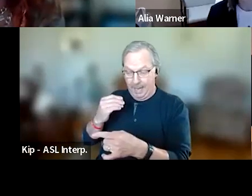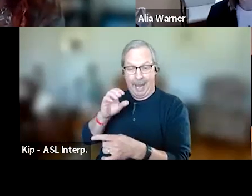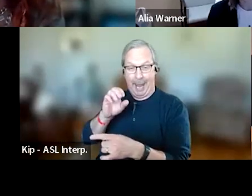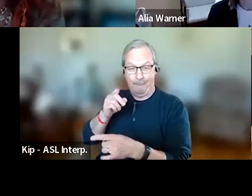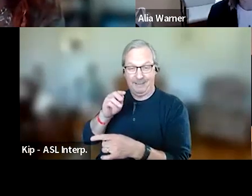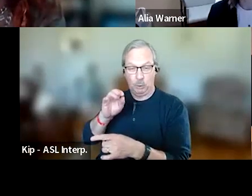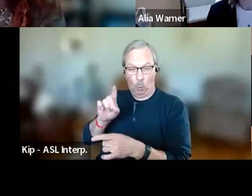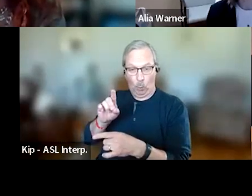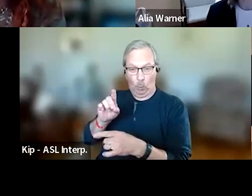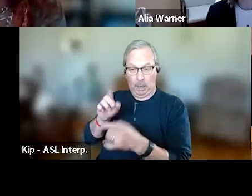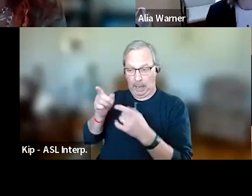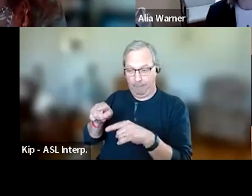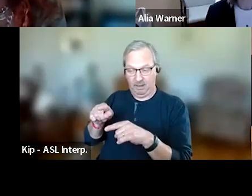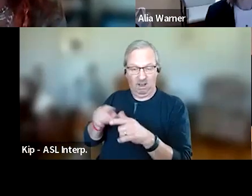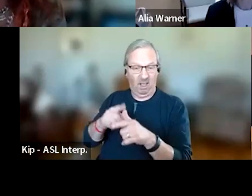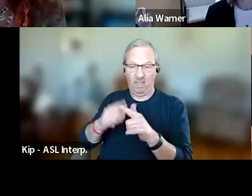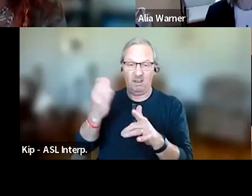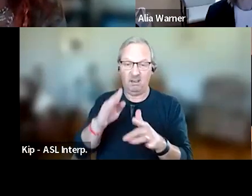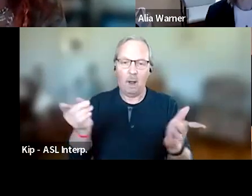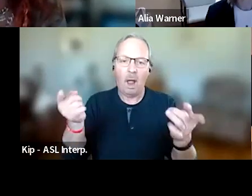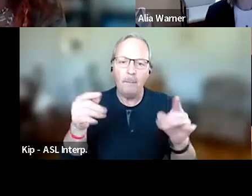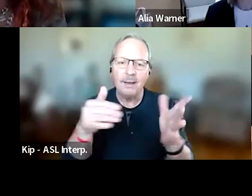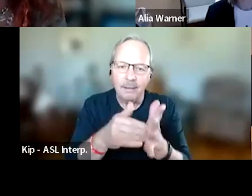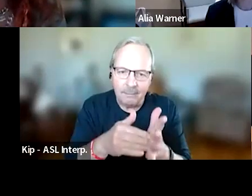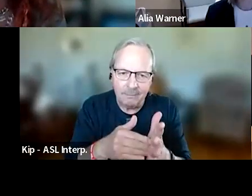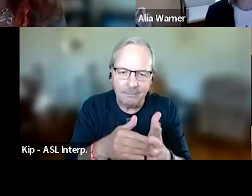So there's a lot of variability in terms